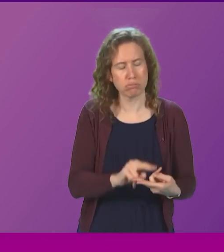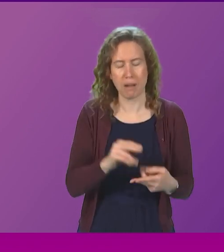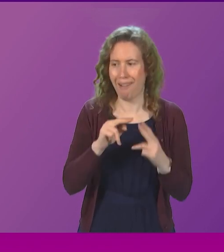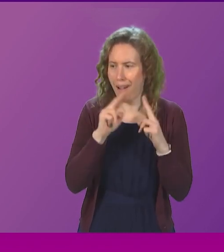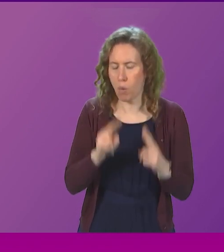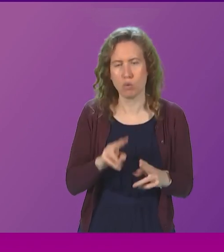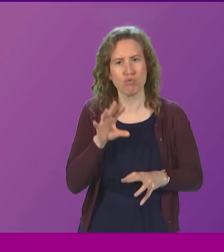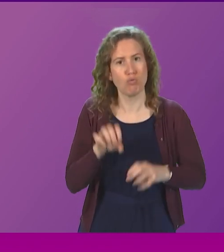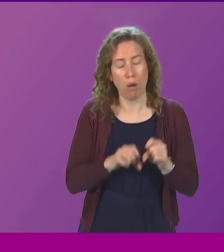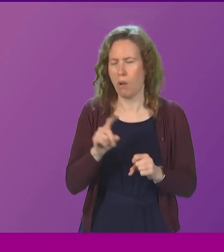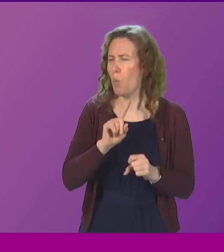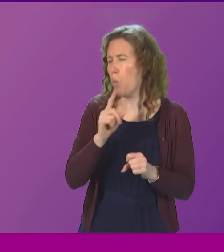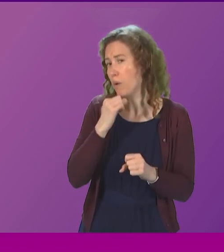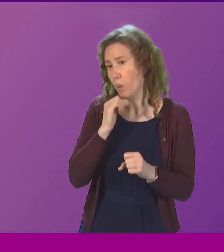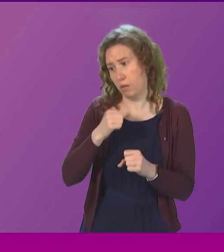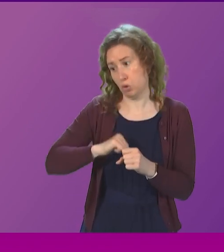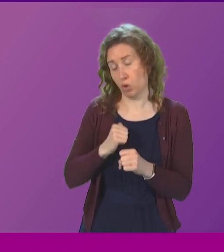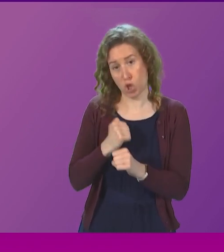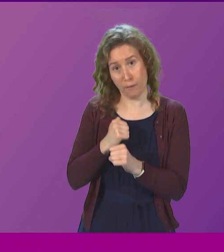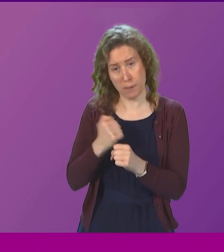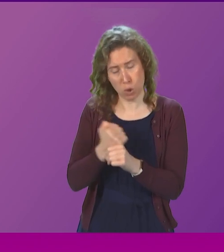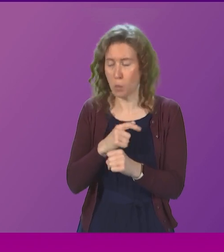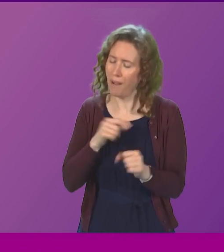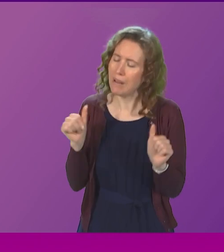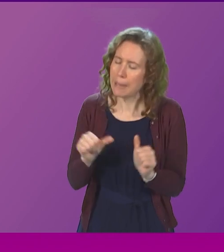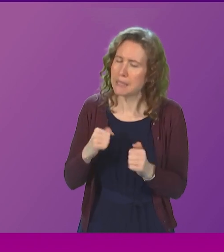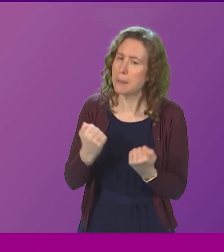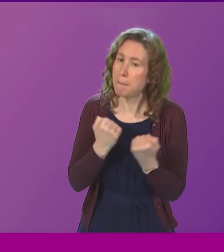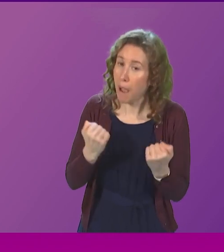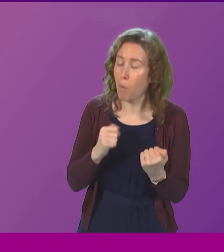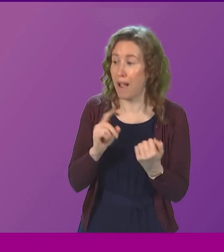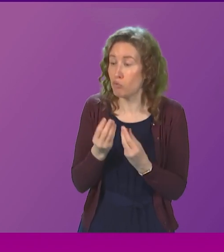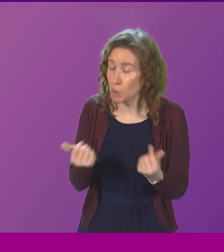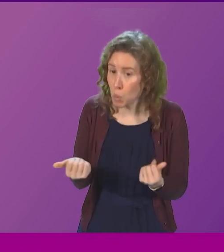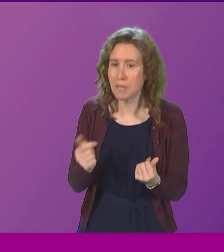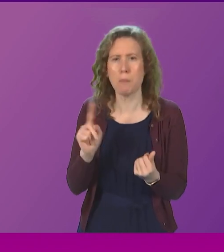What is the Scottish Government doing within its limited powers and resources to shield